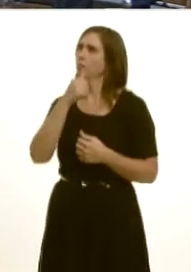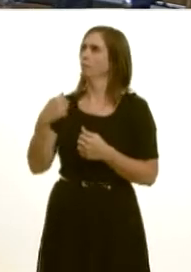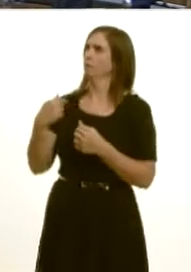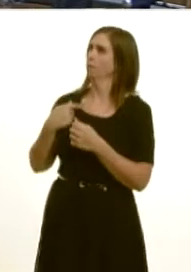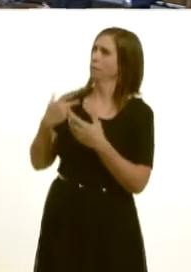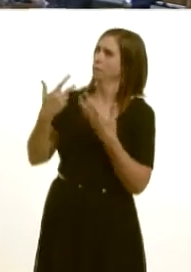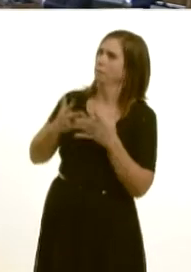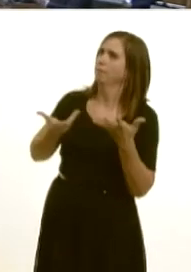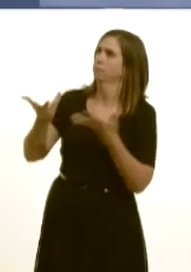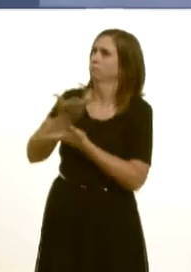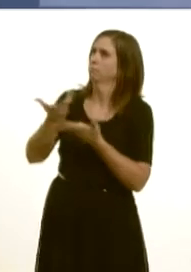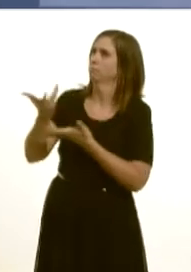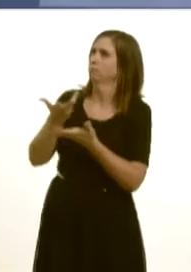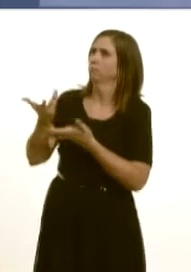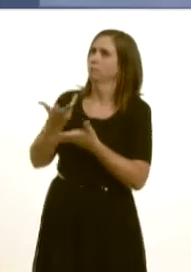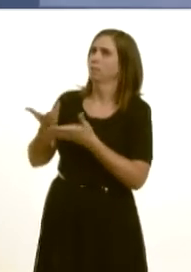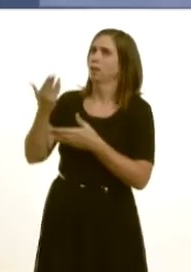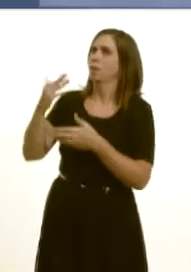the past and which we look forward to rolling out further in the future.